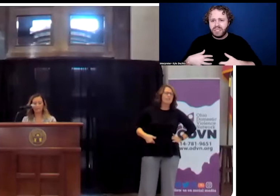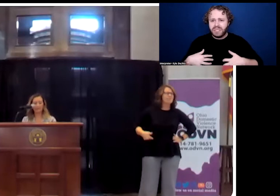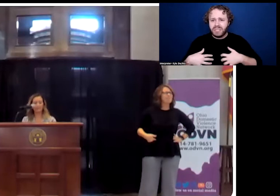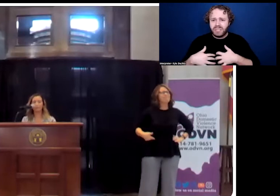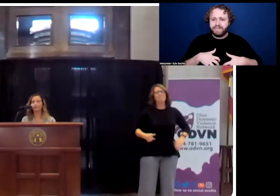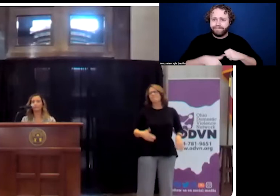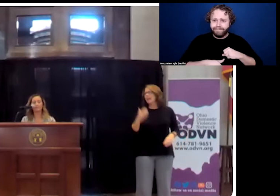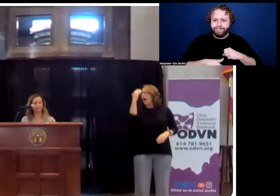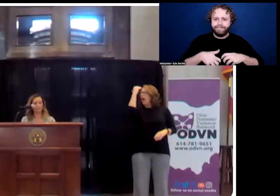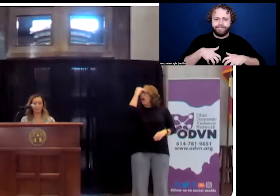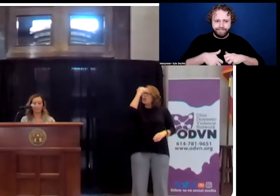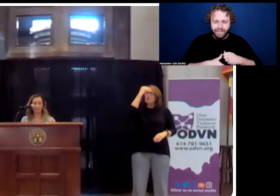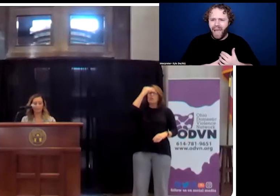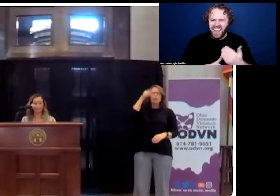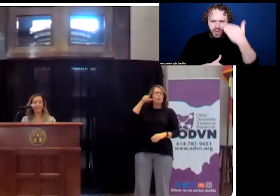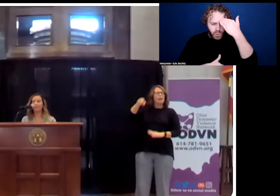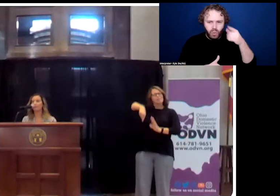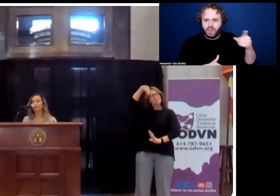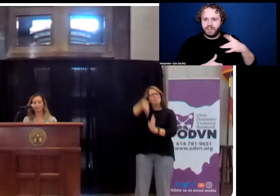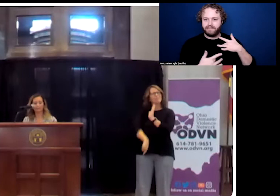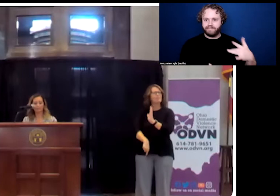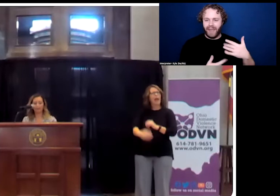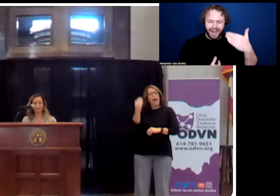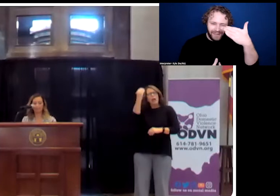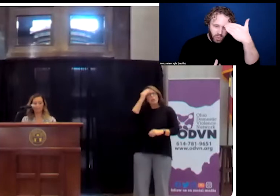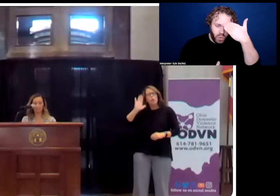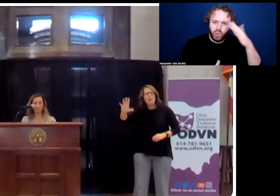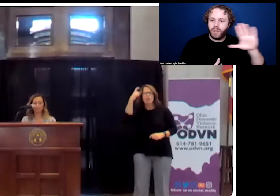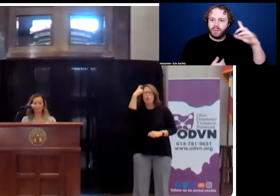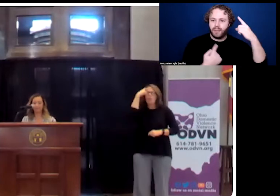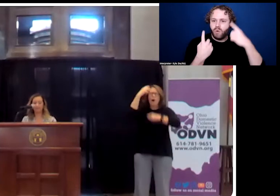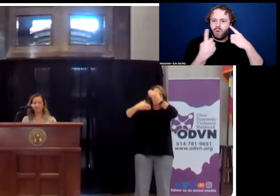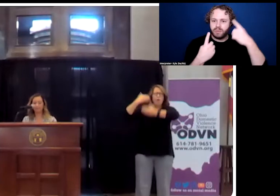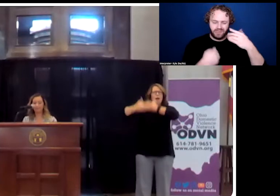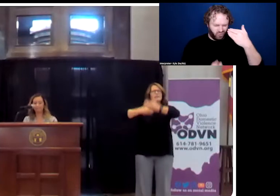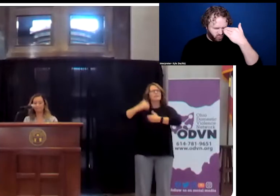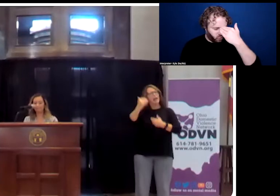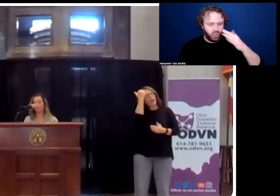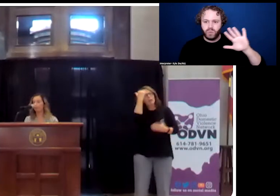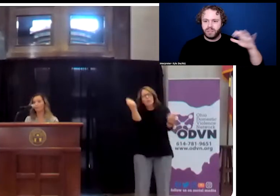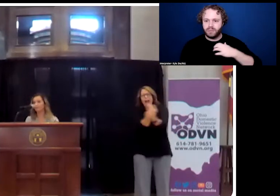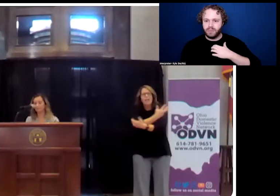I knew him better than anybody, and I knew how he thought. And sadly, no one listened.